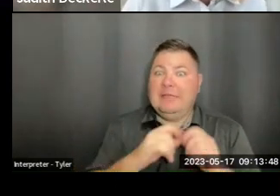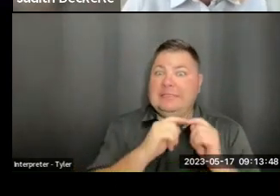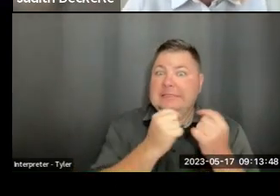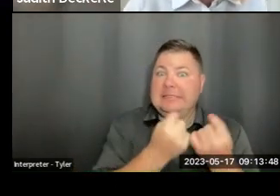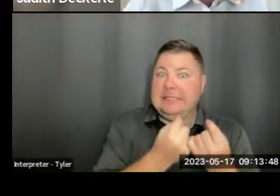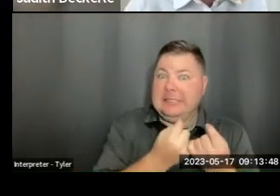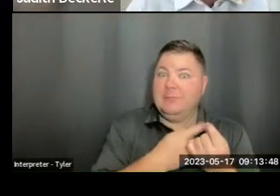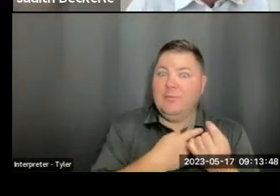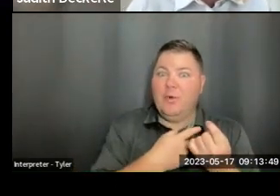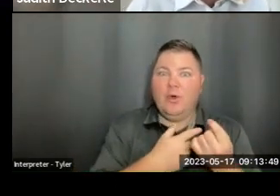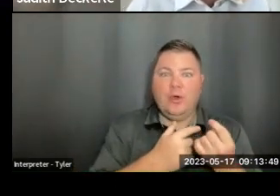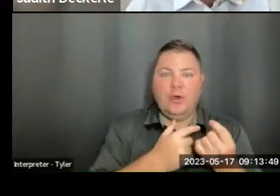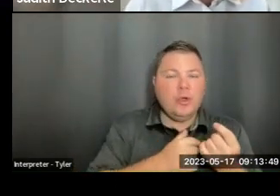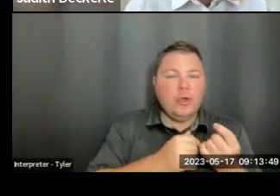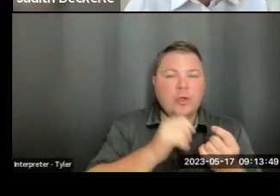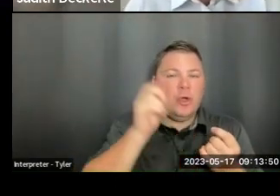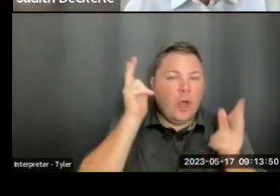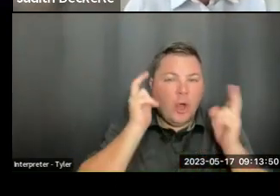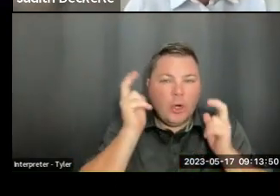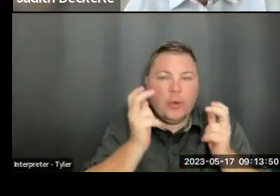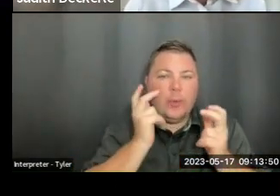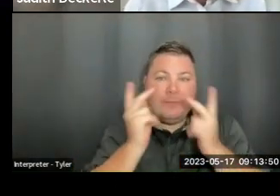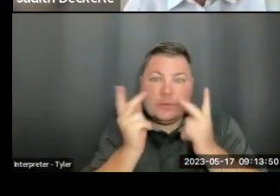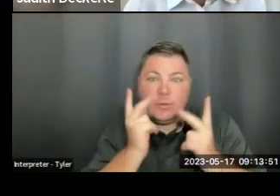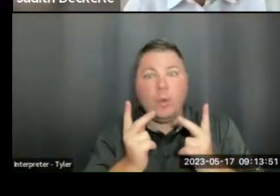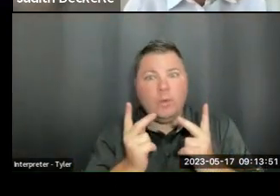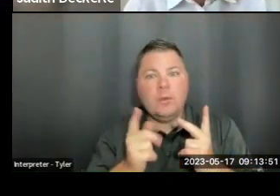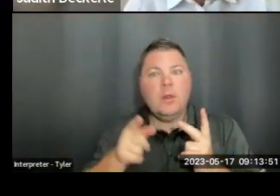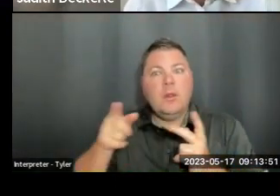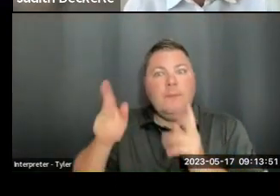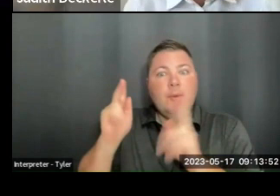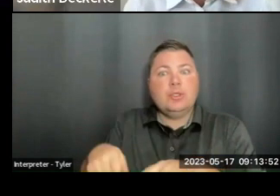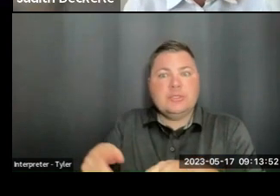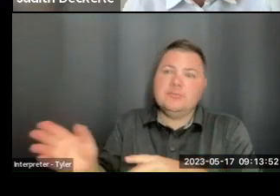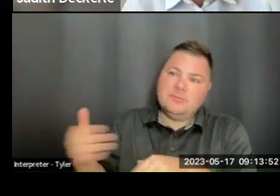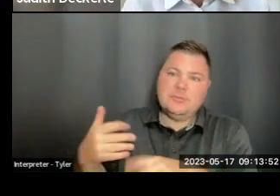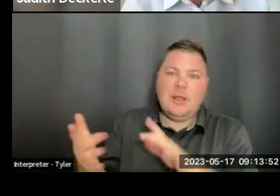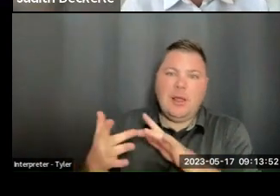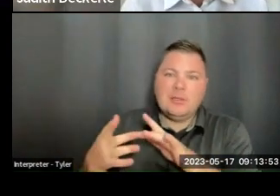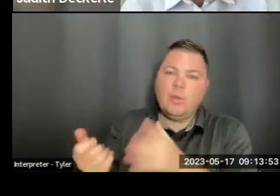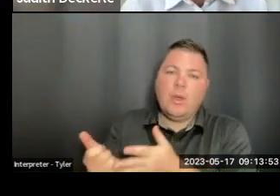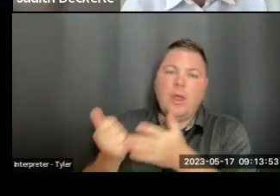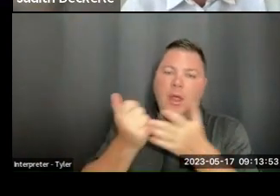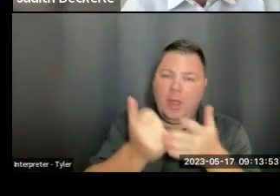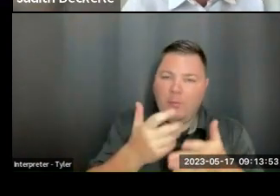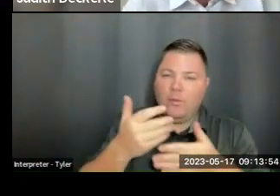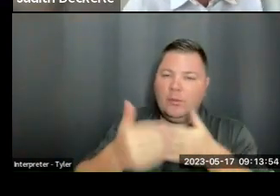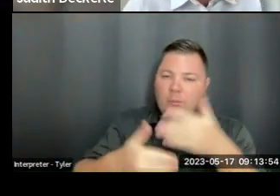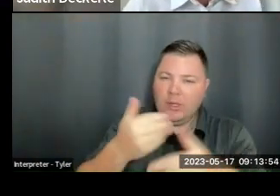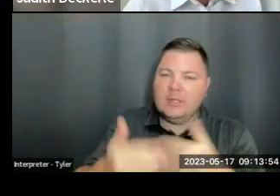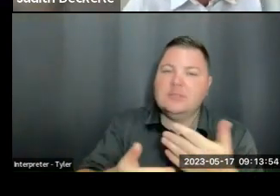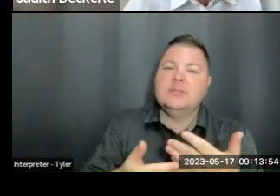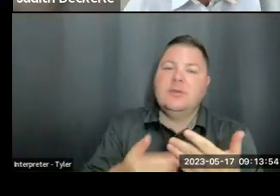If you are fortunate enough to have an audio-visual team, bring them on to